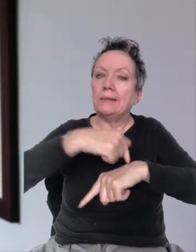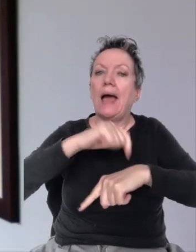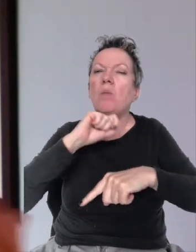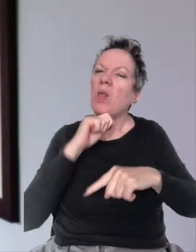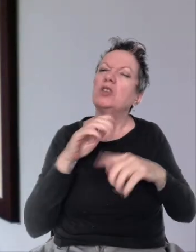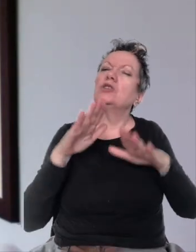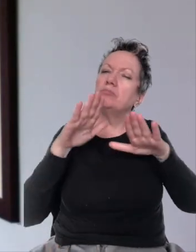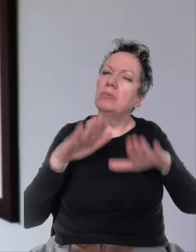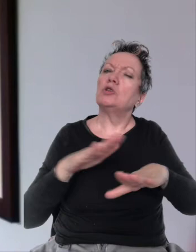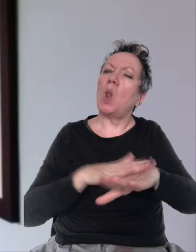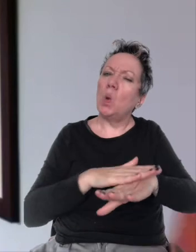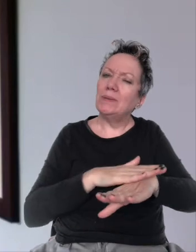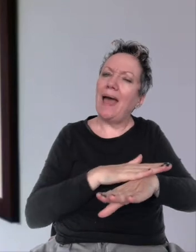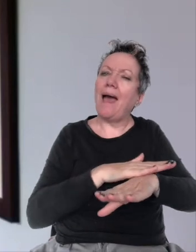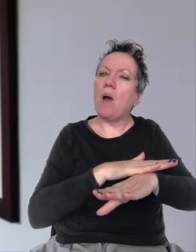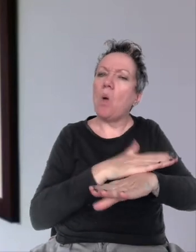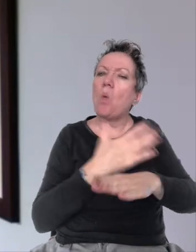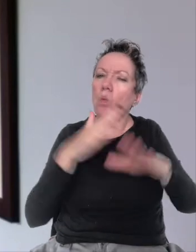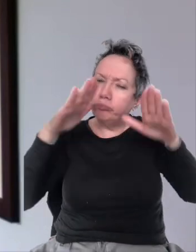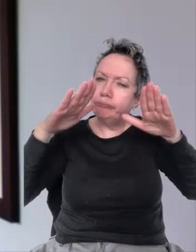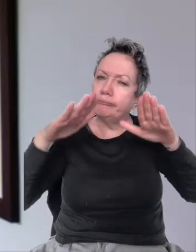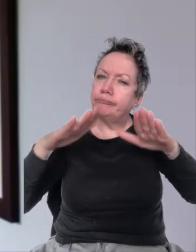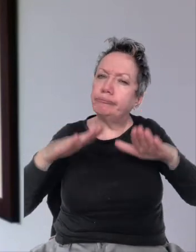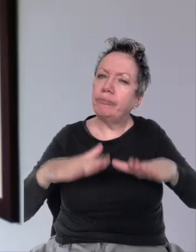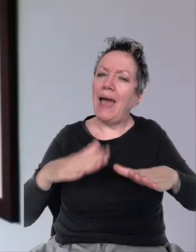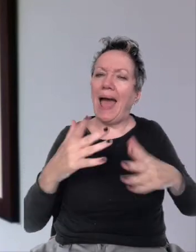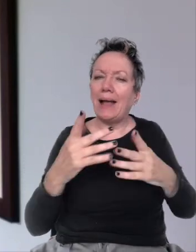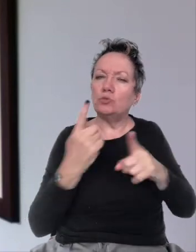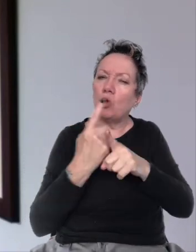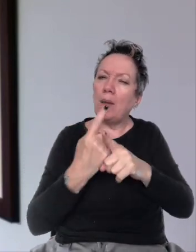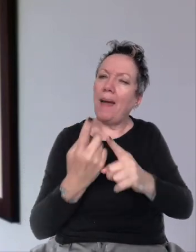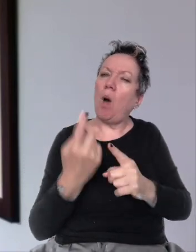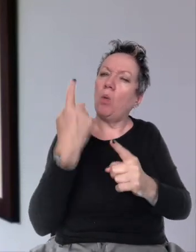Returned to some of these themes that we've, we've started exploring and go deeper in them.